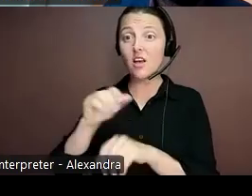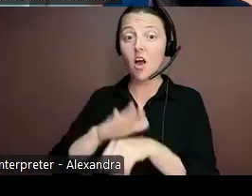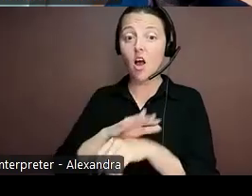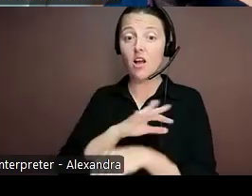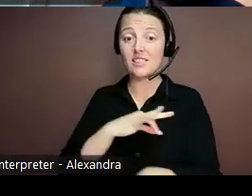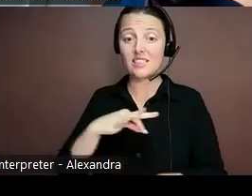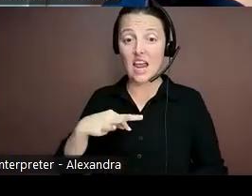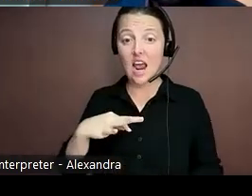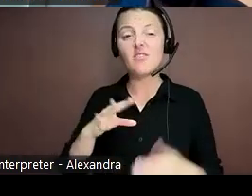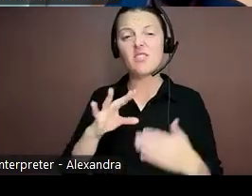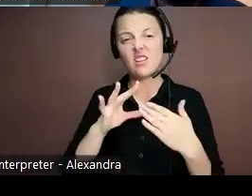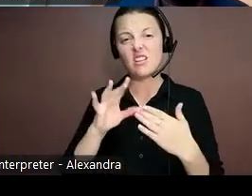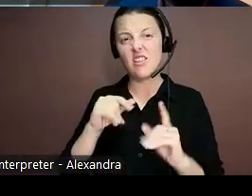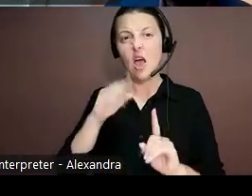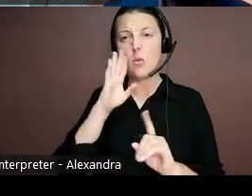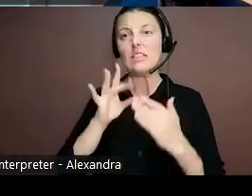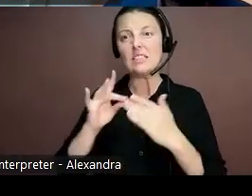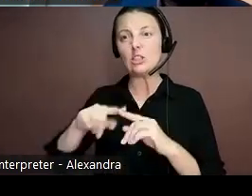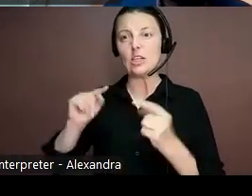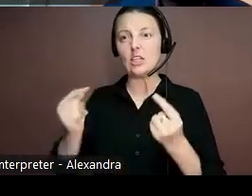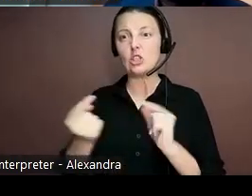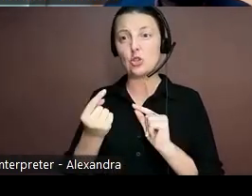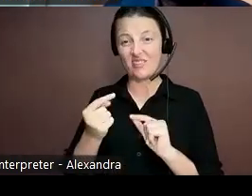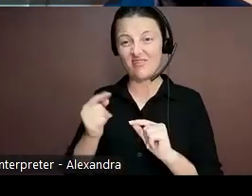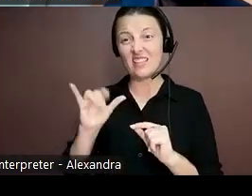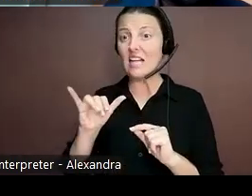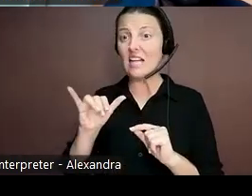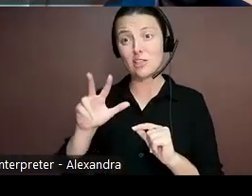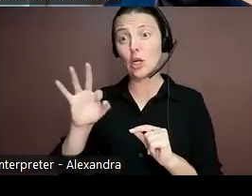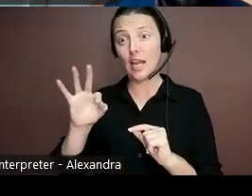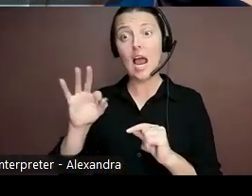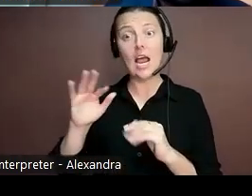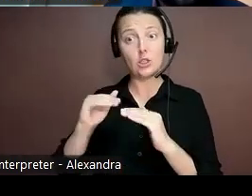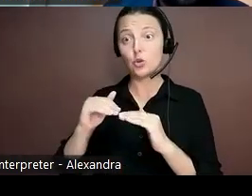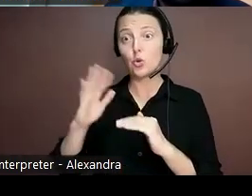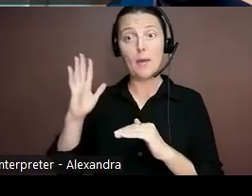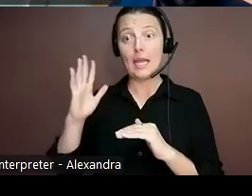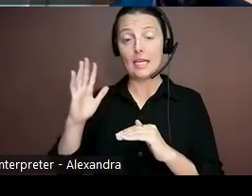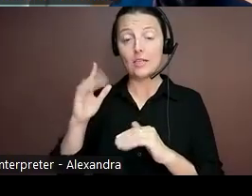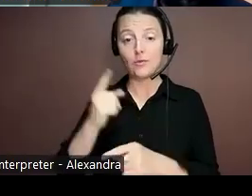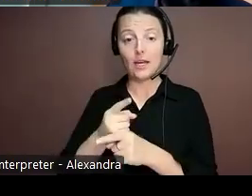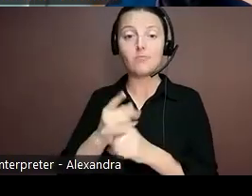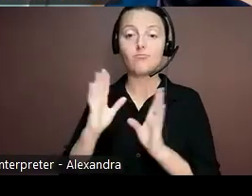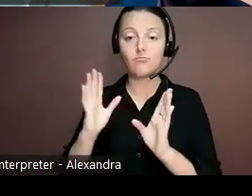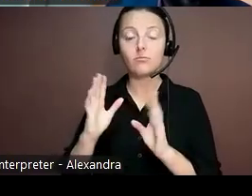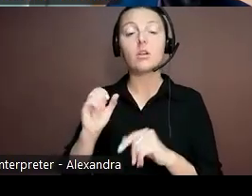uh too too many right. Um but you know a lot of our innovations uh started at the end of 2022. We